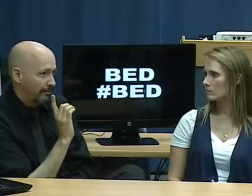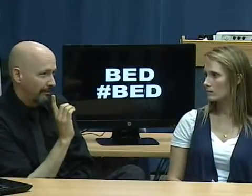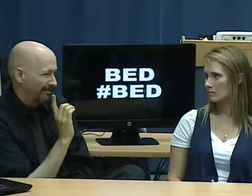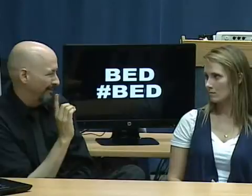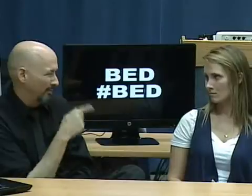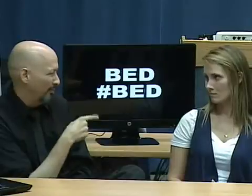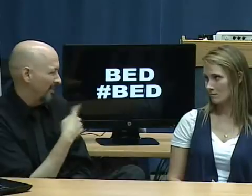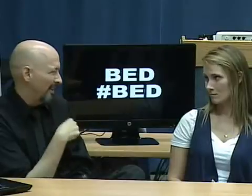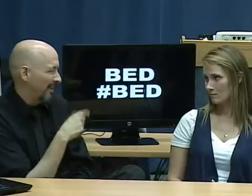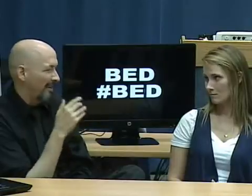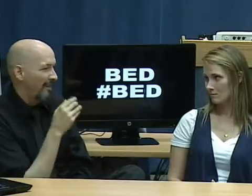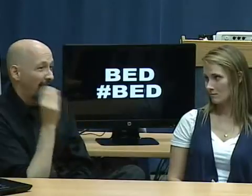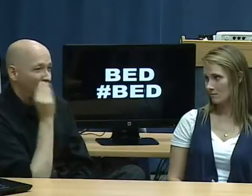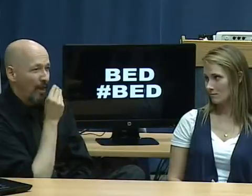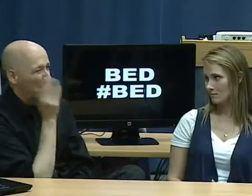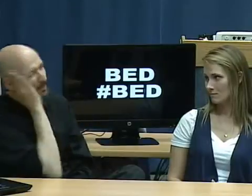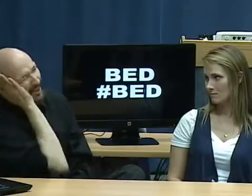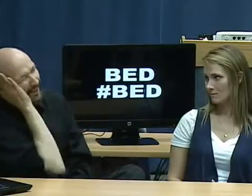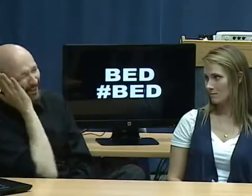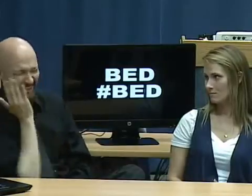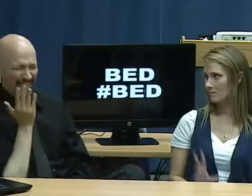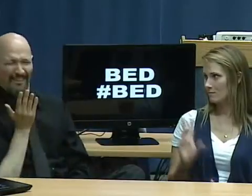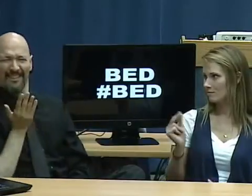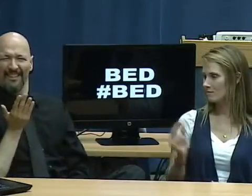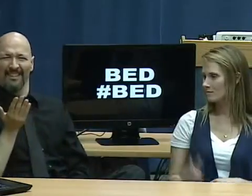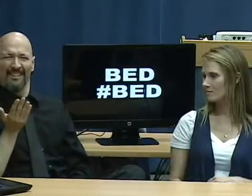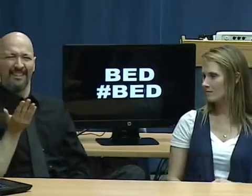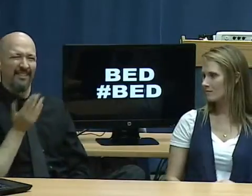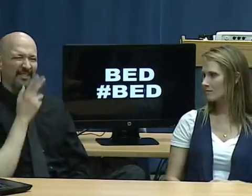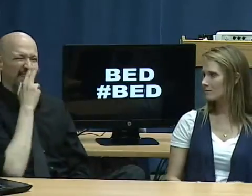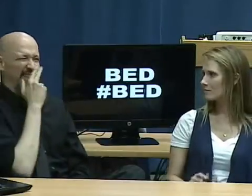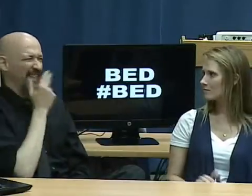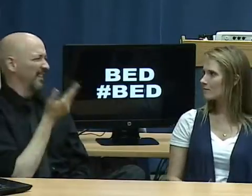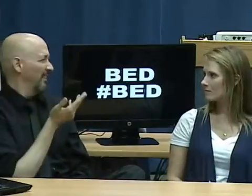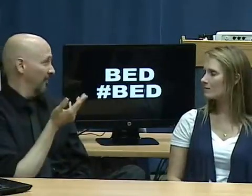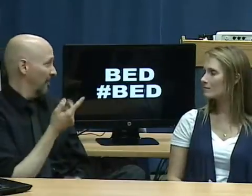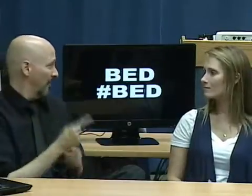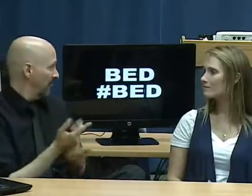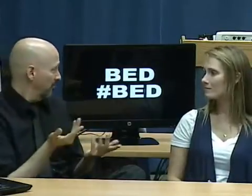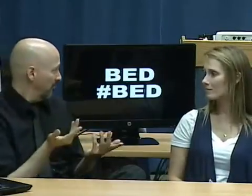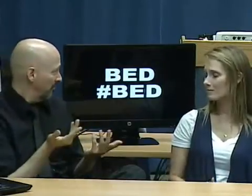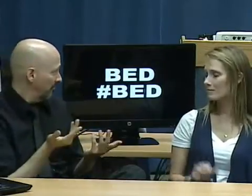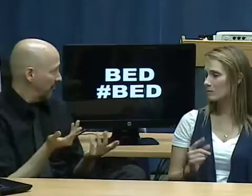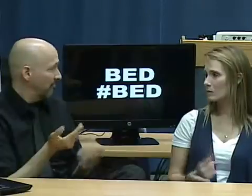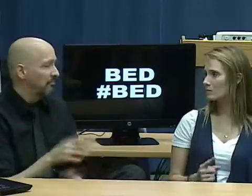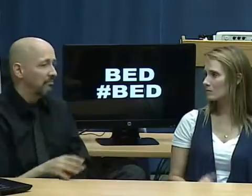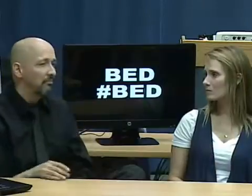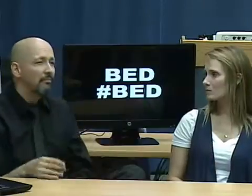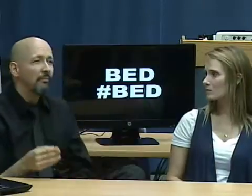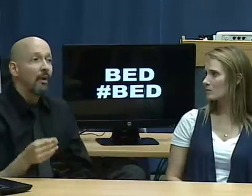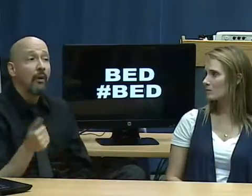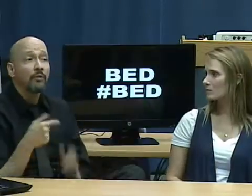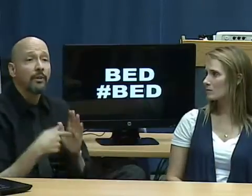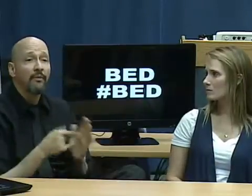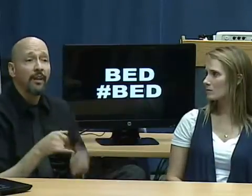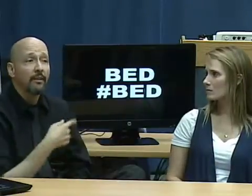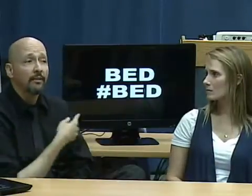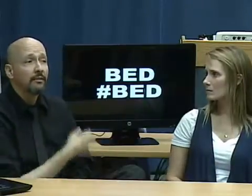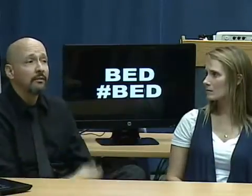You wouldn't sign it like: flower "bed." No. That's funny. Right? Right. Another example for this?